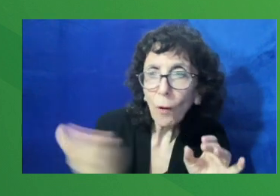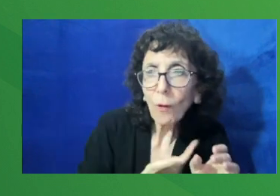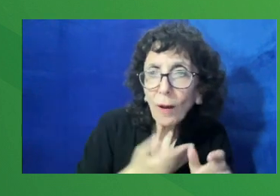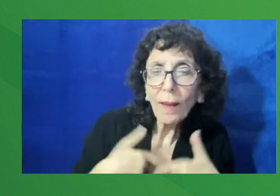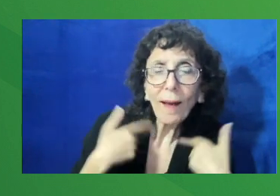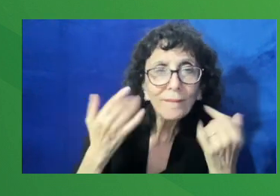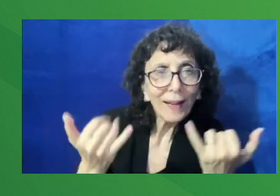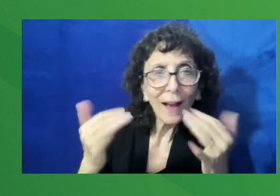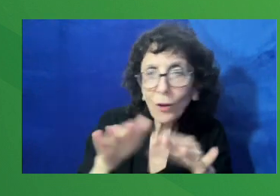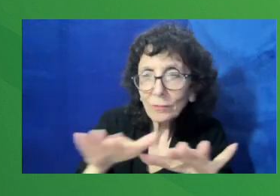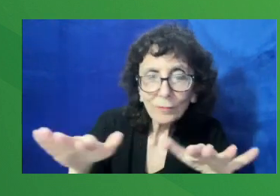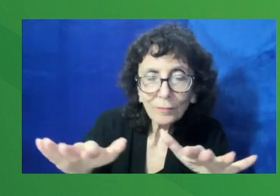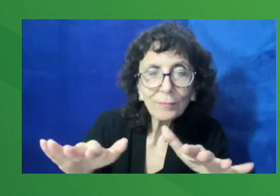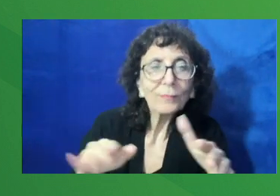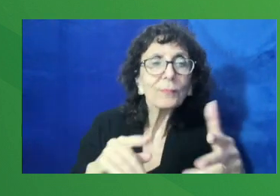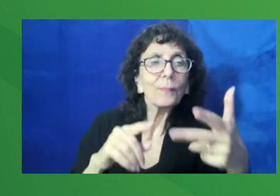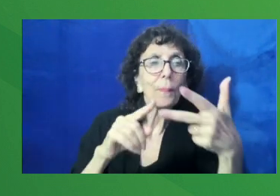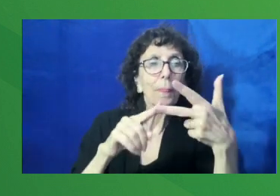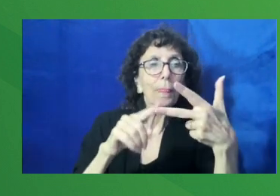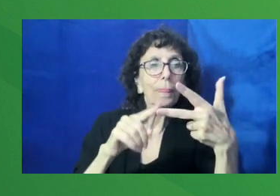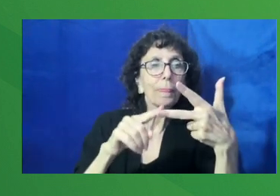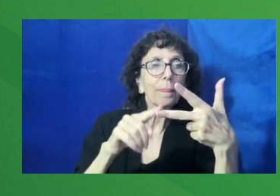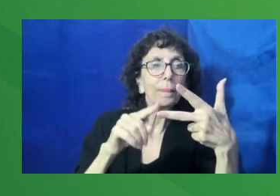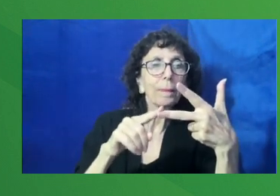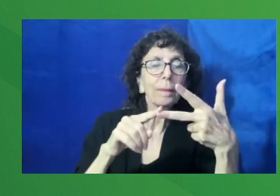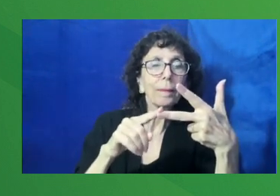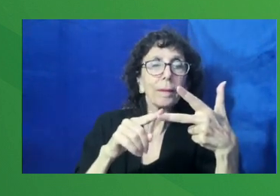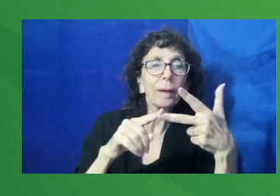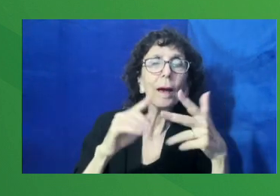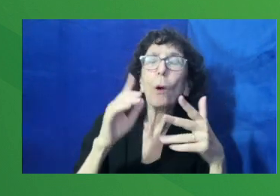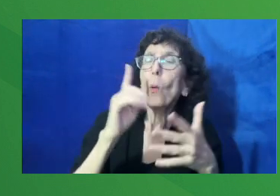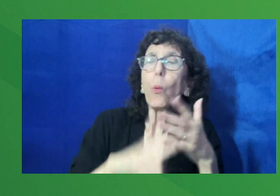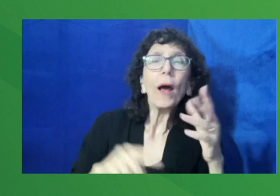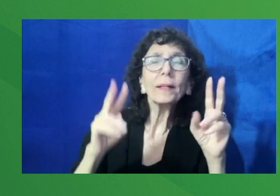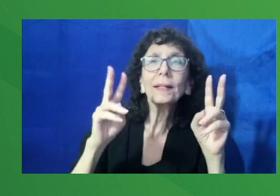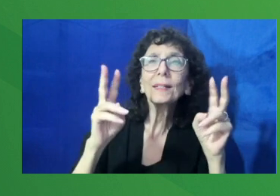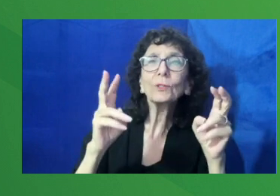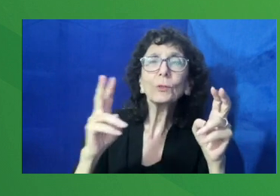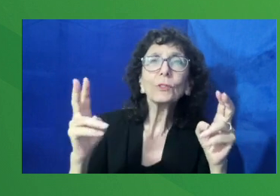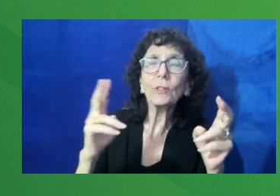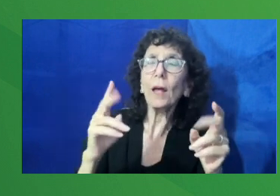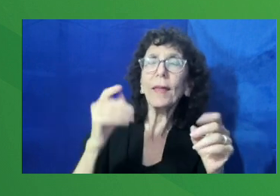how do we identify issues that are valid for inquiry? Just because it's a question